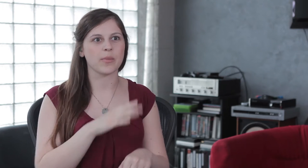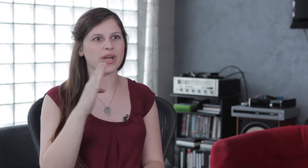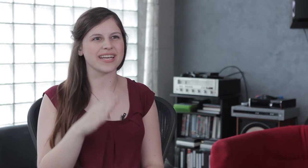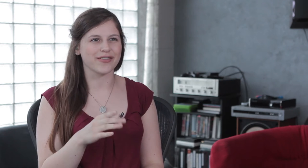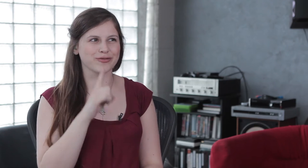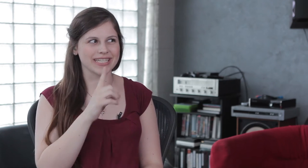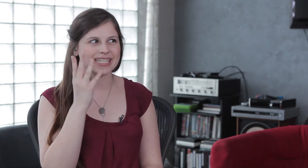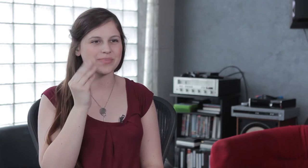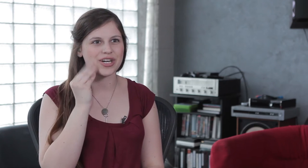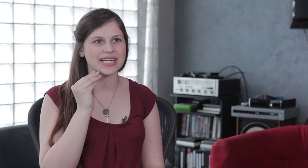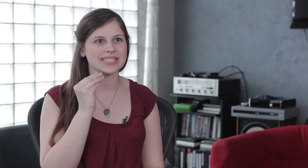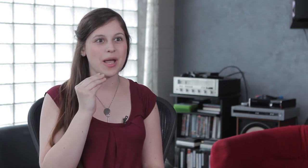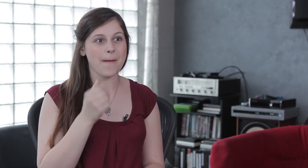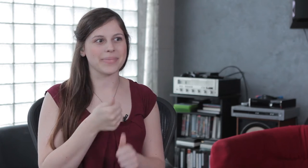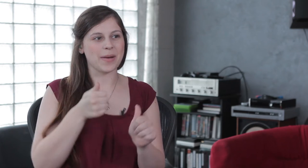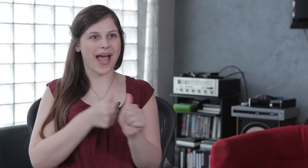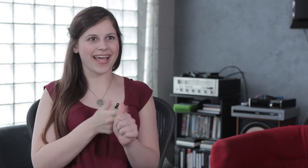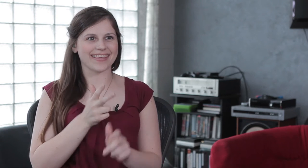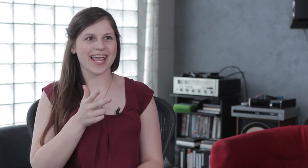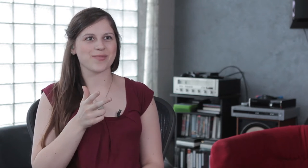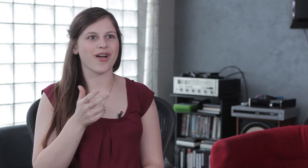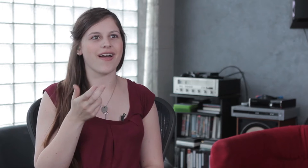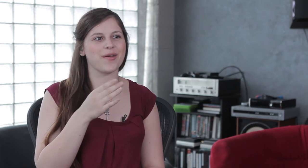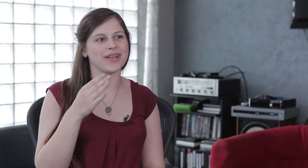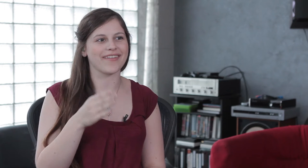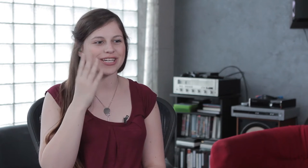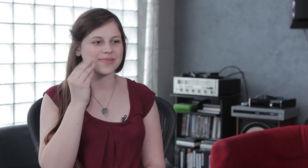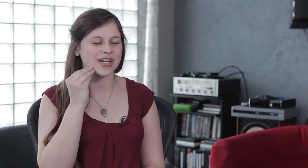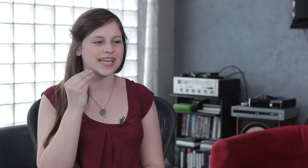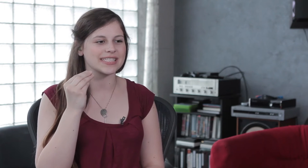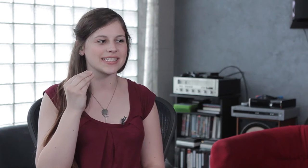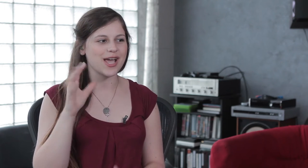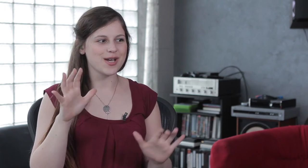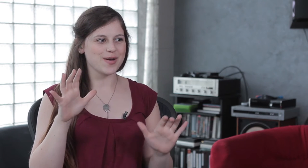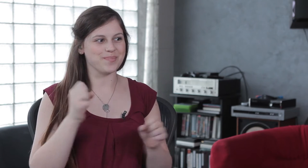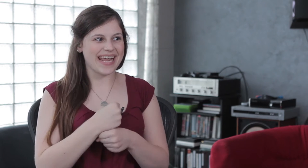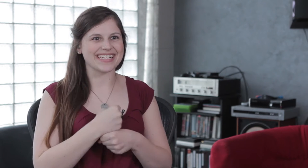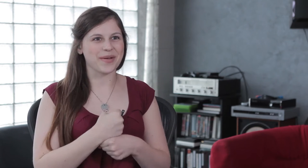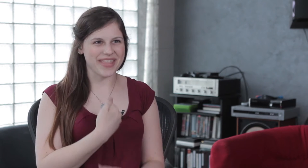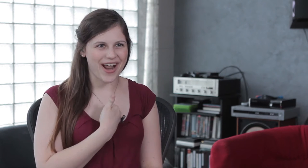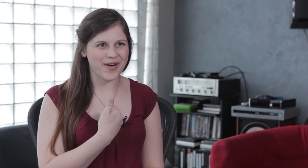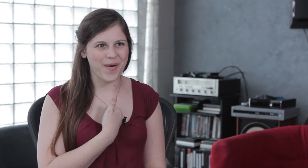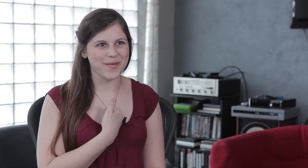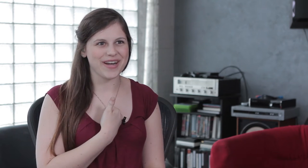We never really experienced being behind the camera and we never really experienced making something on our own.